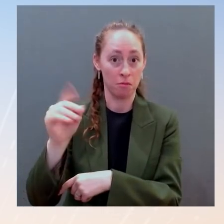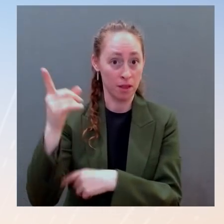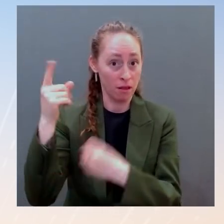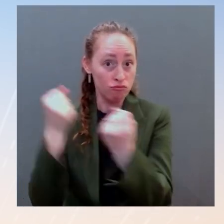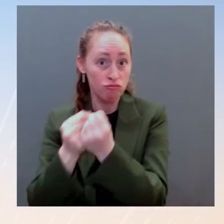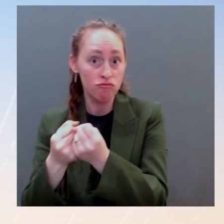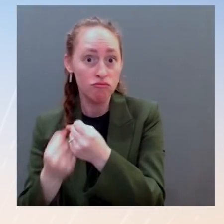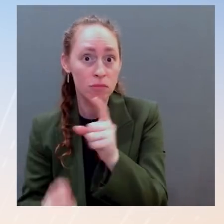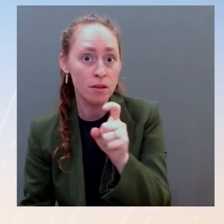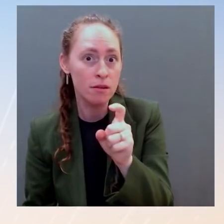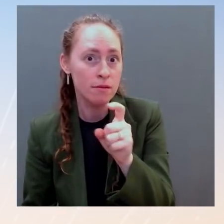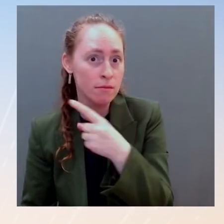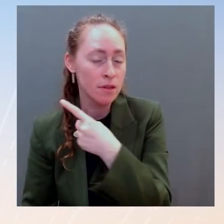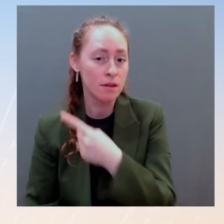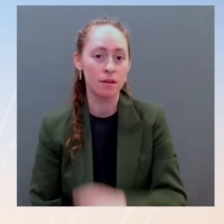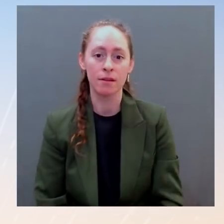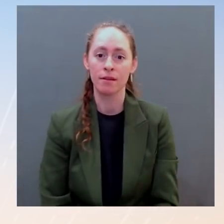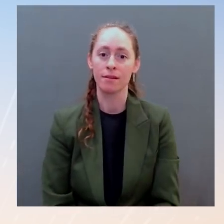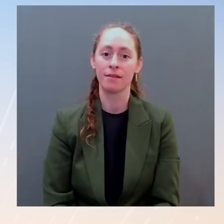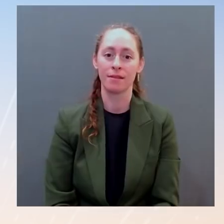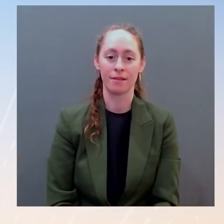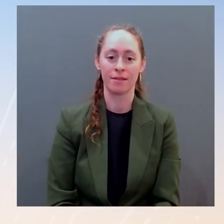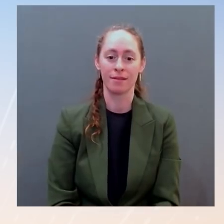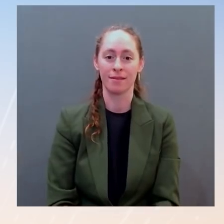And so we'll leave it to those entities. The Press: And then, just on gun violence.